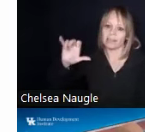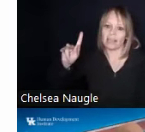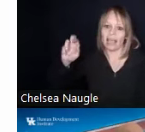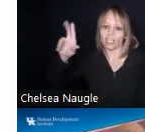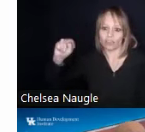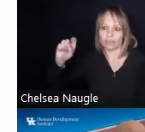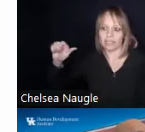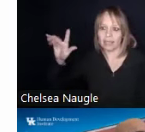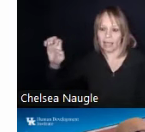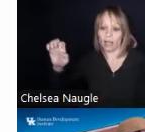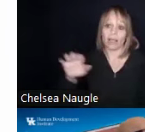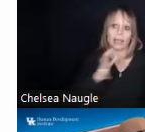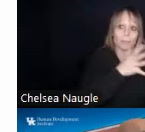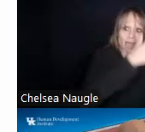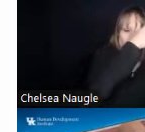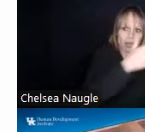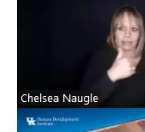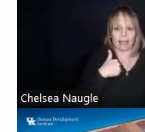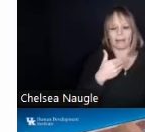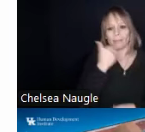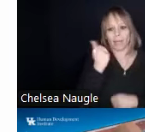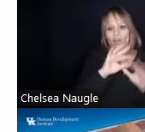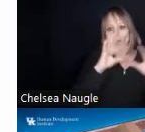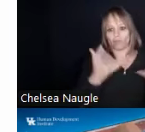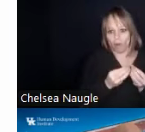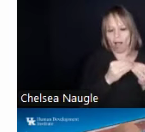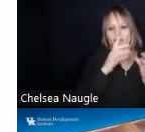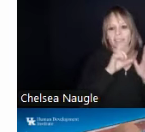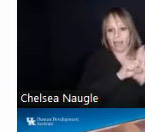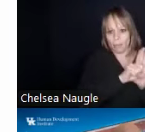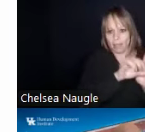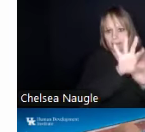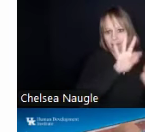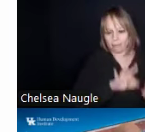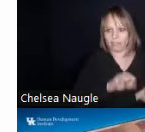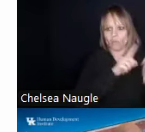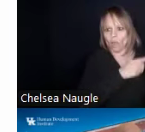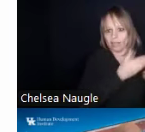better global sampling of what kinds of things, you know, happened to their children were likely to say, I